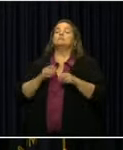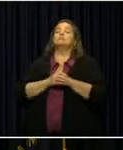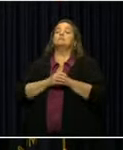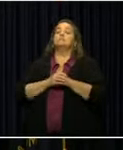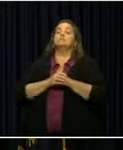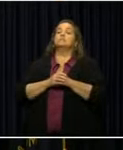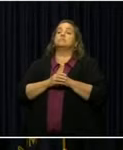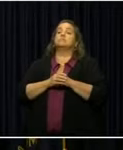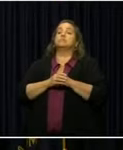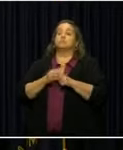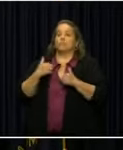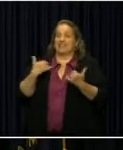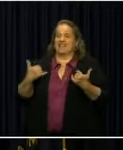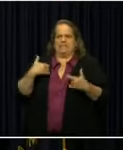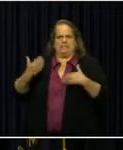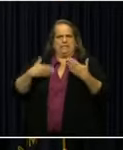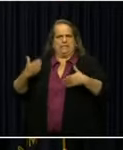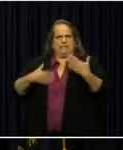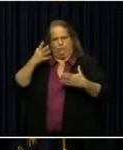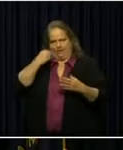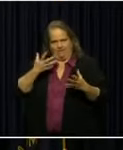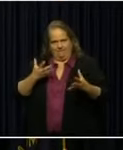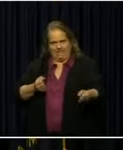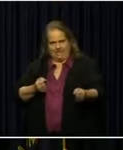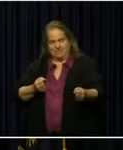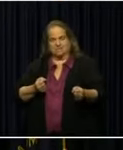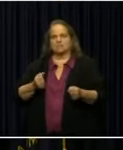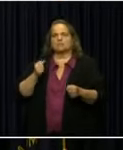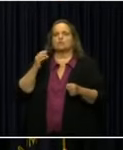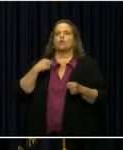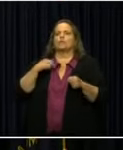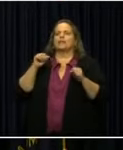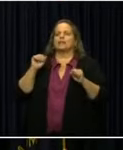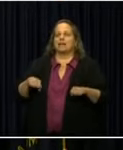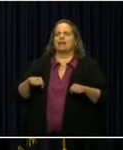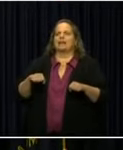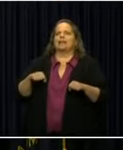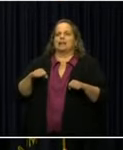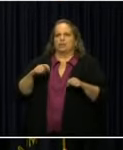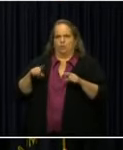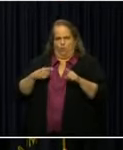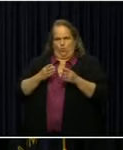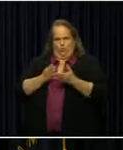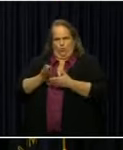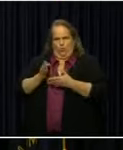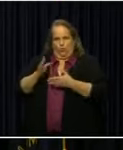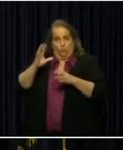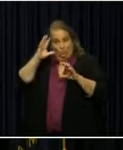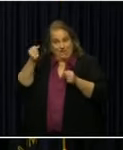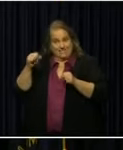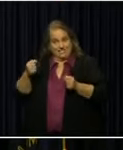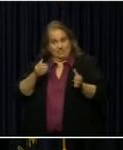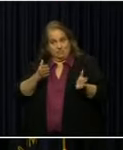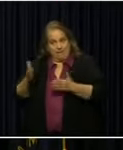RESPONDER, SYMPTOMATIC OR IN THOSE ESPECIALLY VULNERABLE POPULATION.